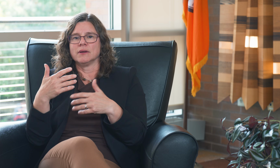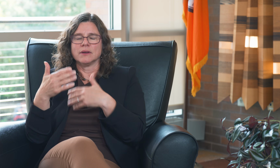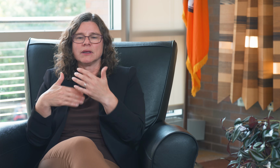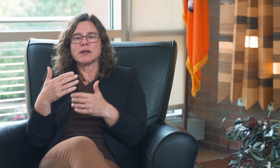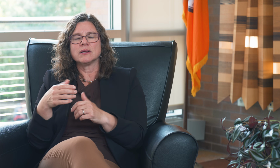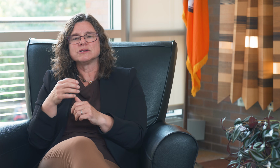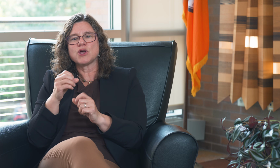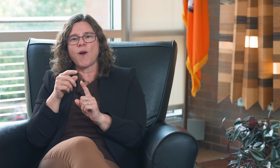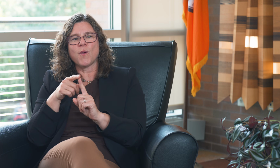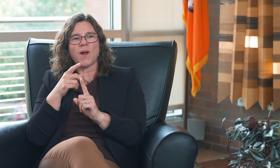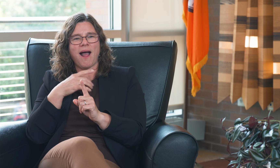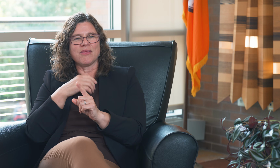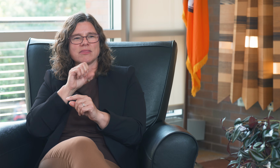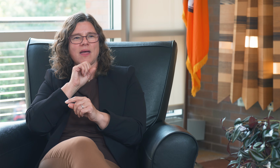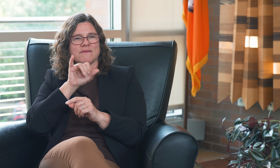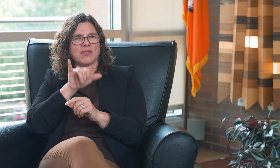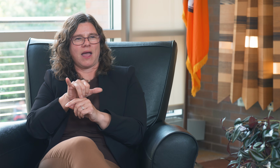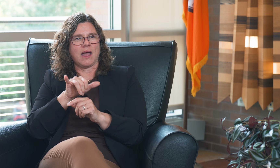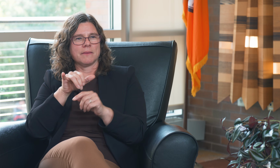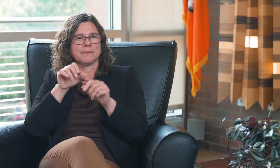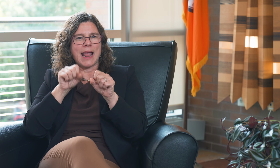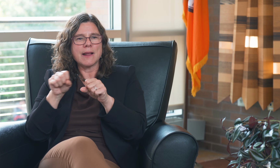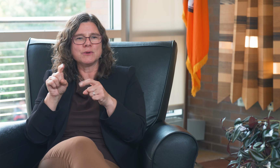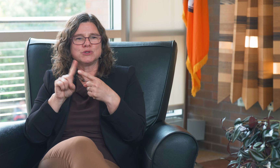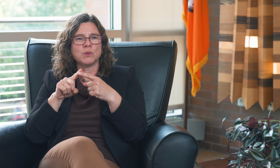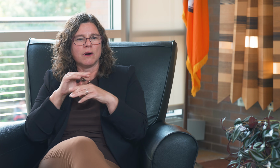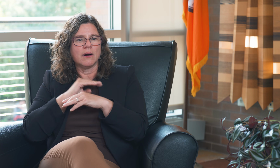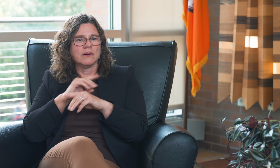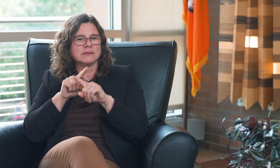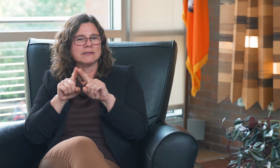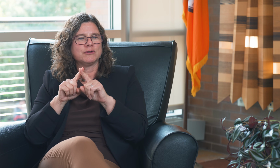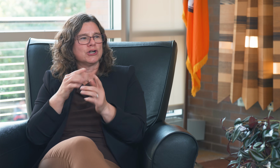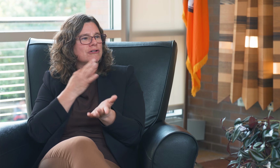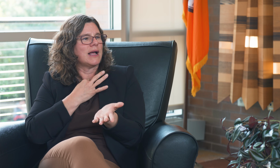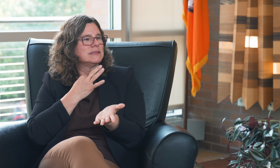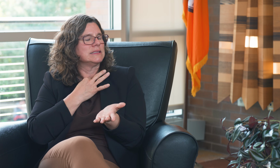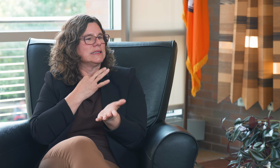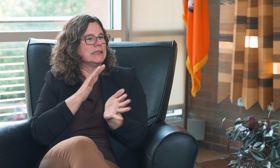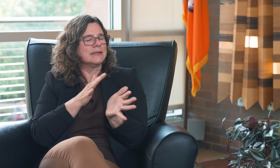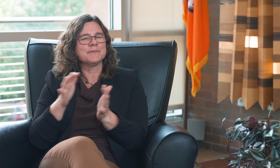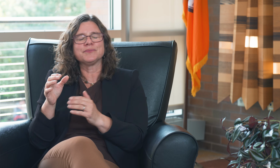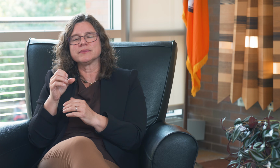I loved seeing his ability to satisfy his different curiosities. I liked that.